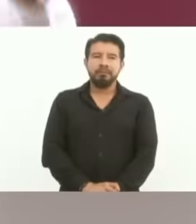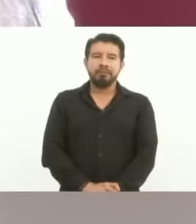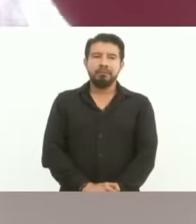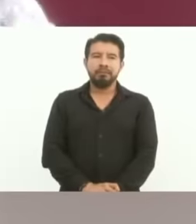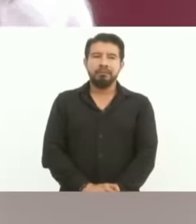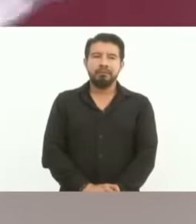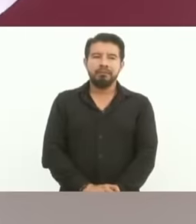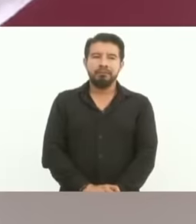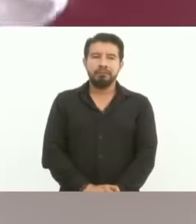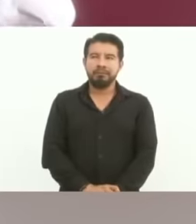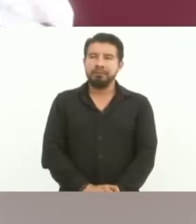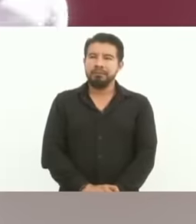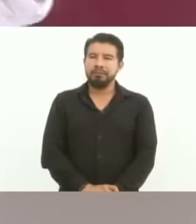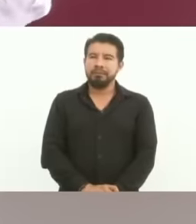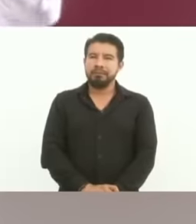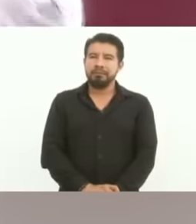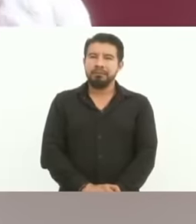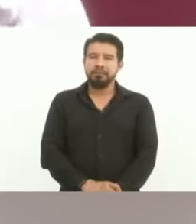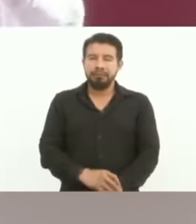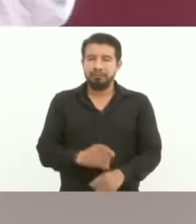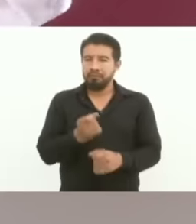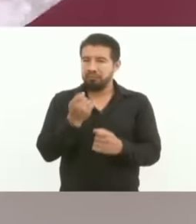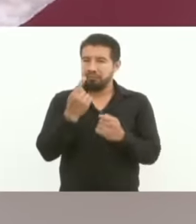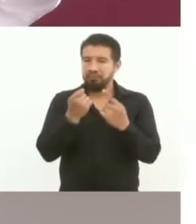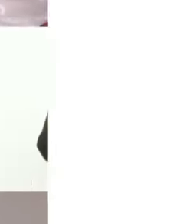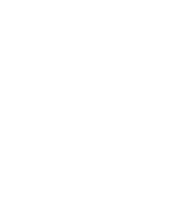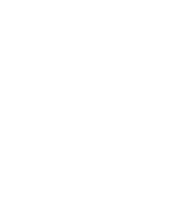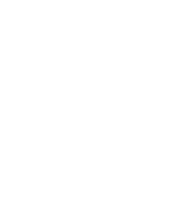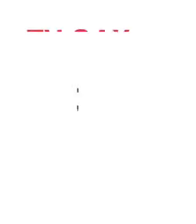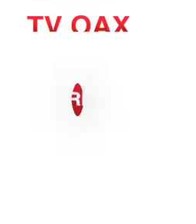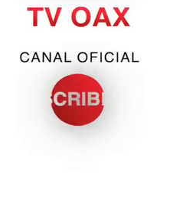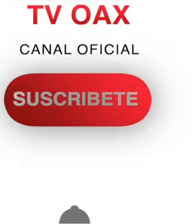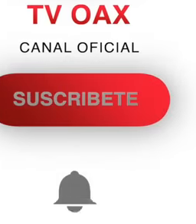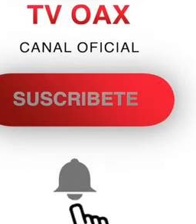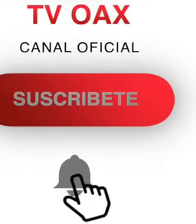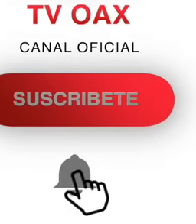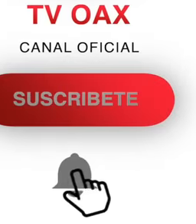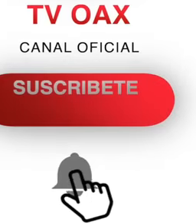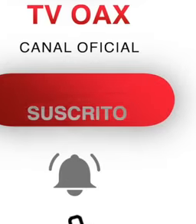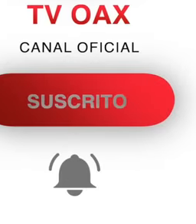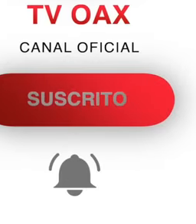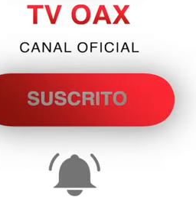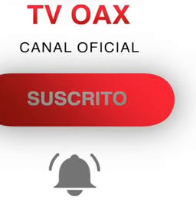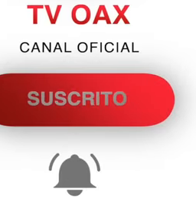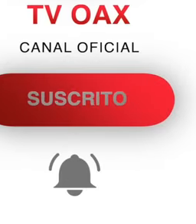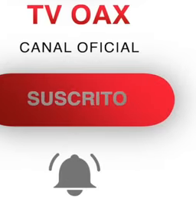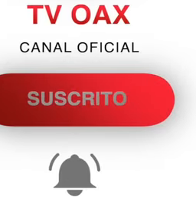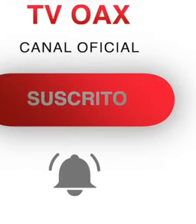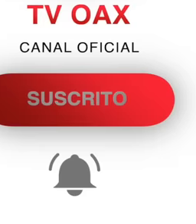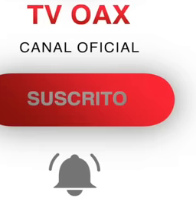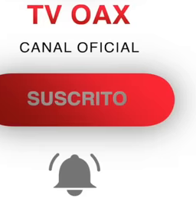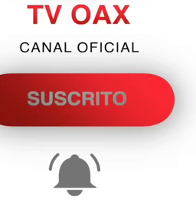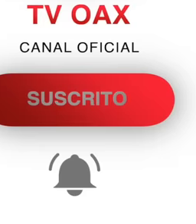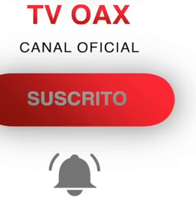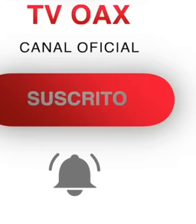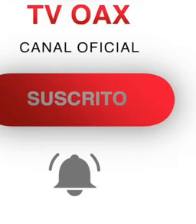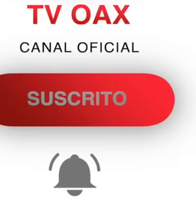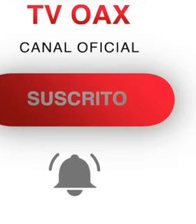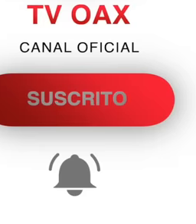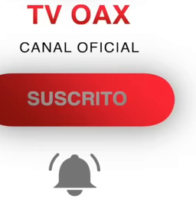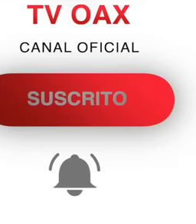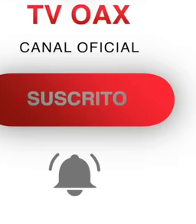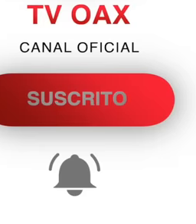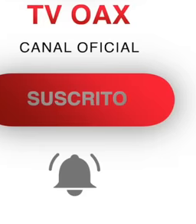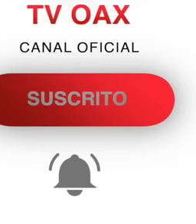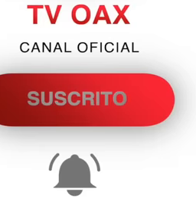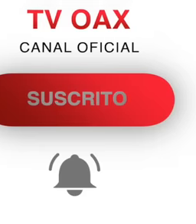some don't like her but this one no not this one Because there is still machismo yes